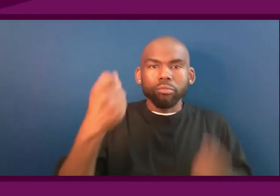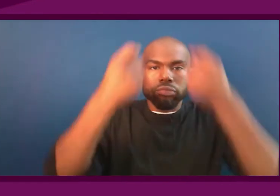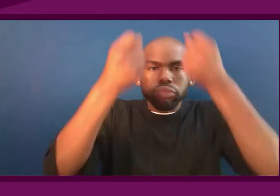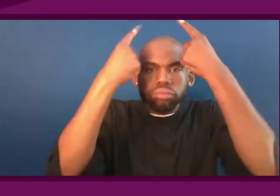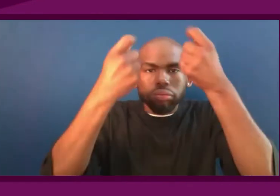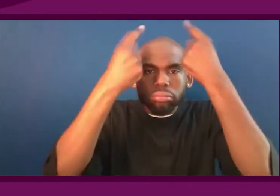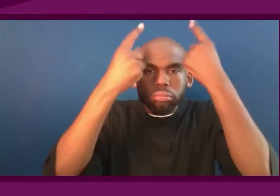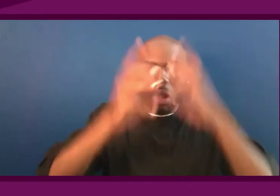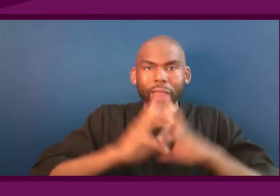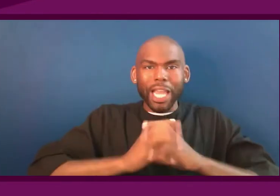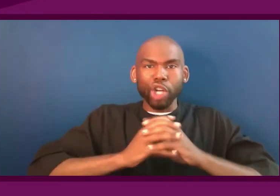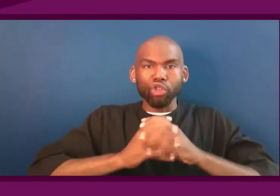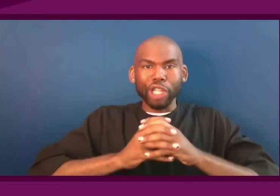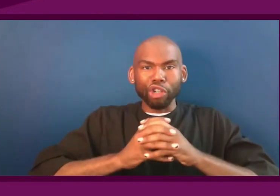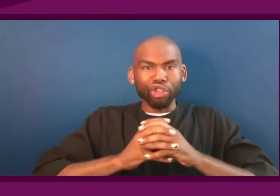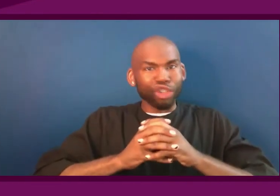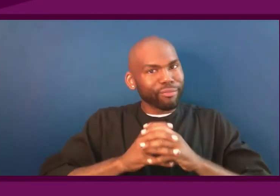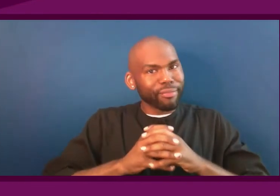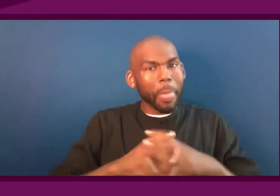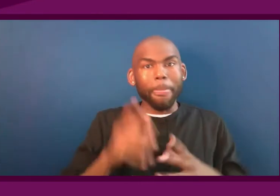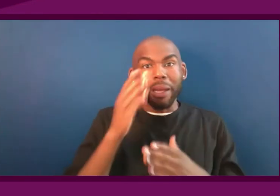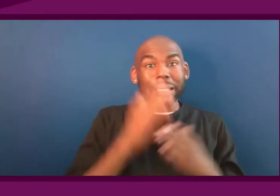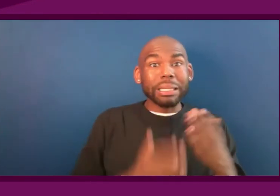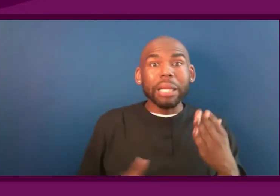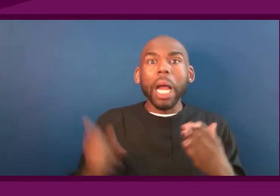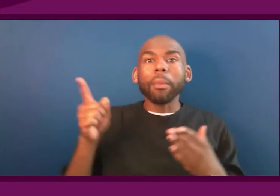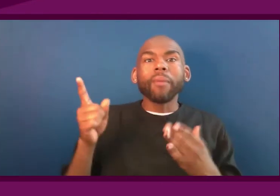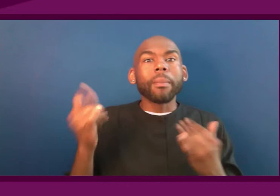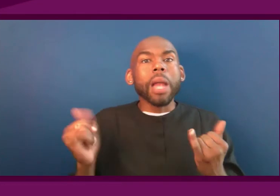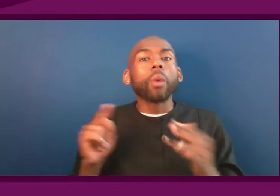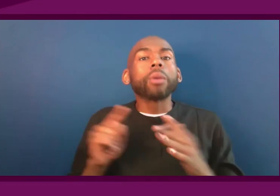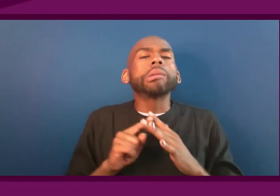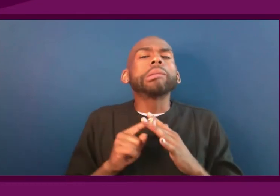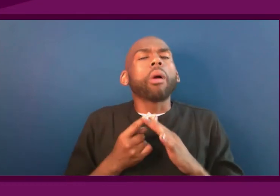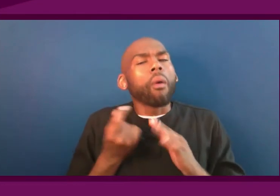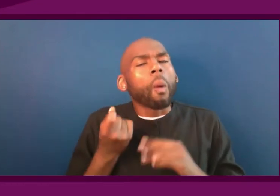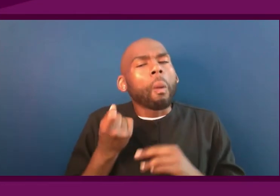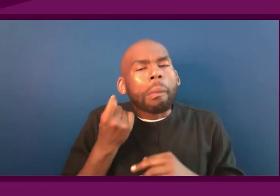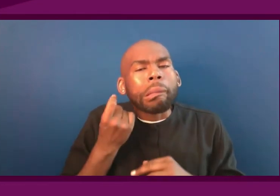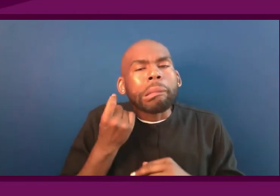Management, which is really trying to help us. And there was a diversity and inclusion and they were